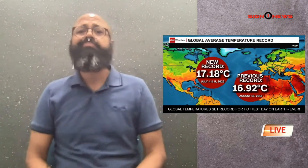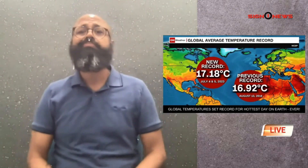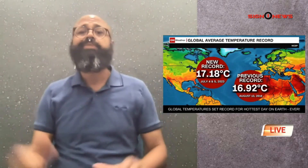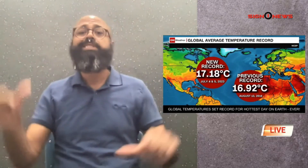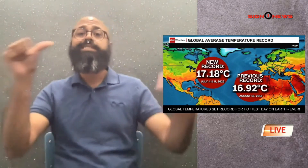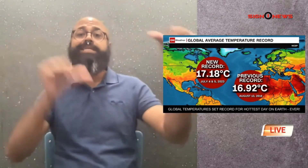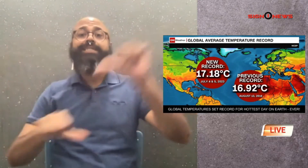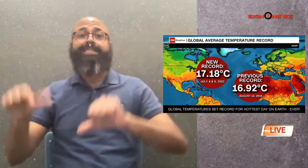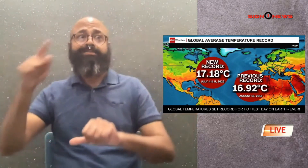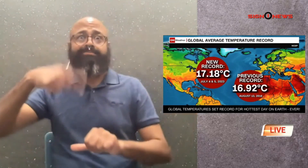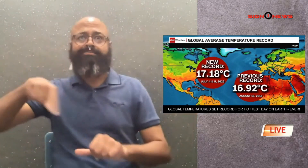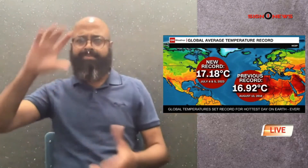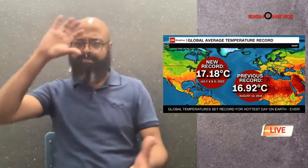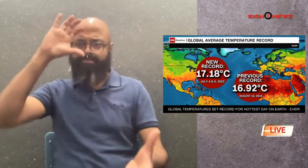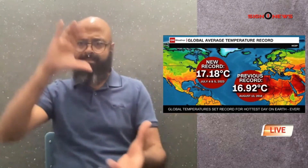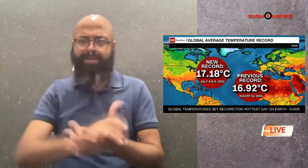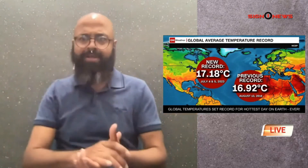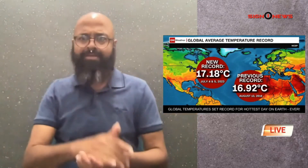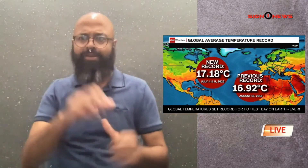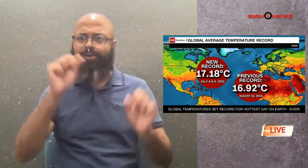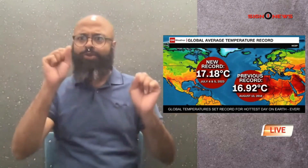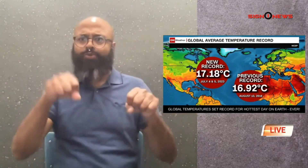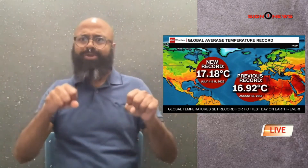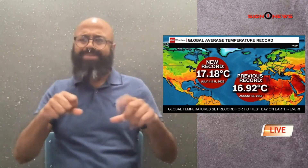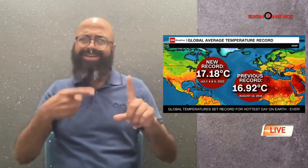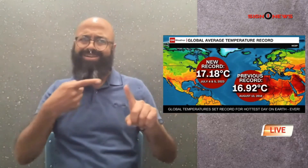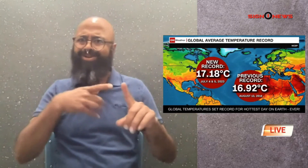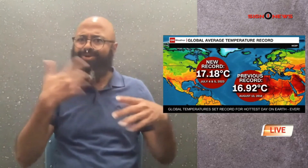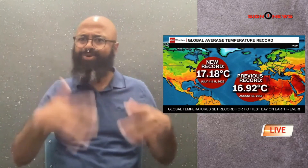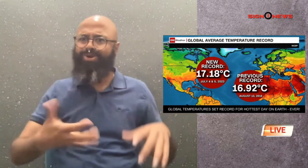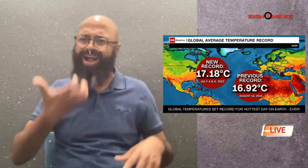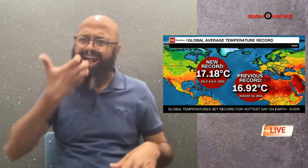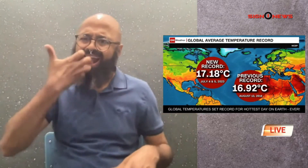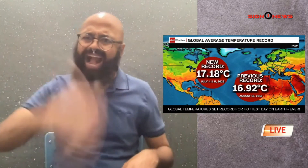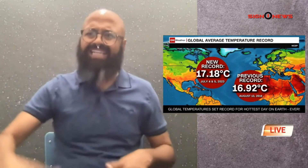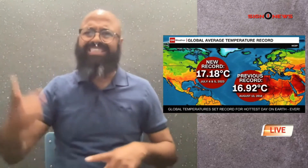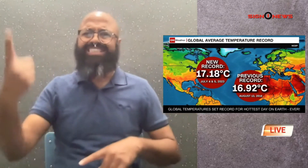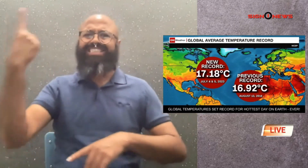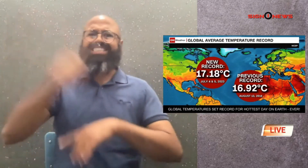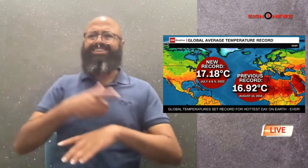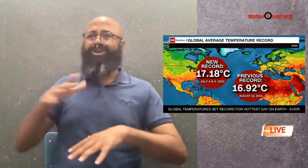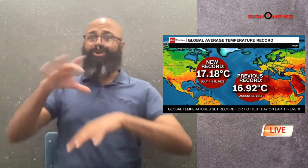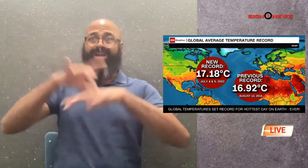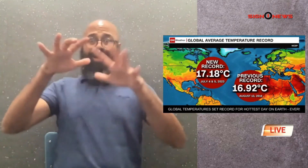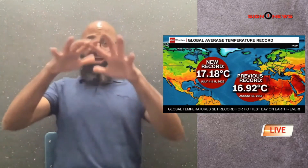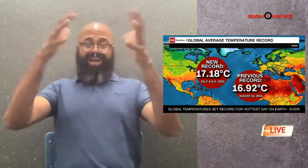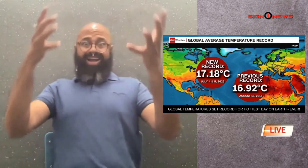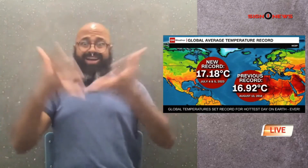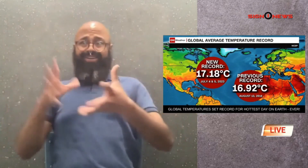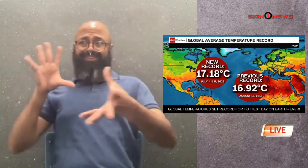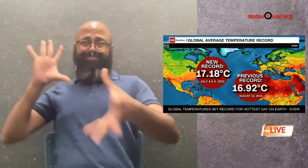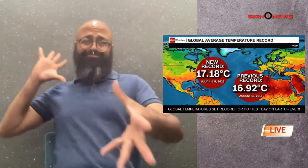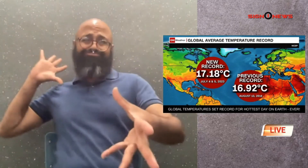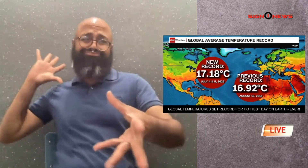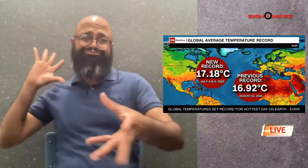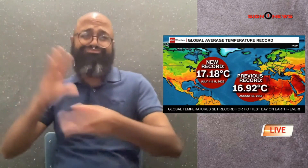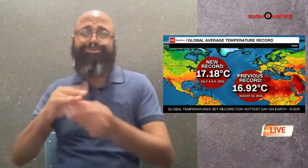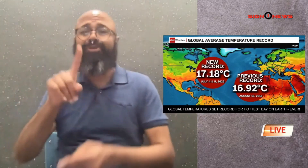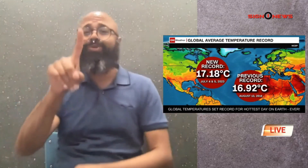and scientists believe it could have been the hottest day on Earth in 125,000 years.